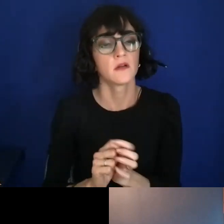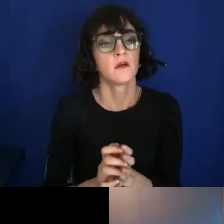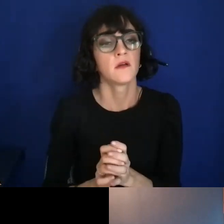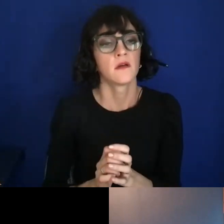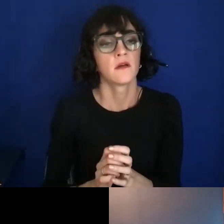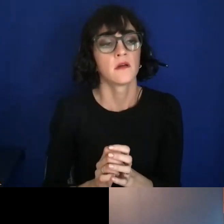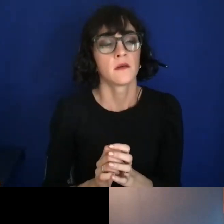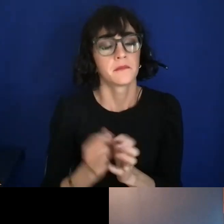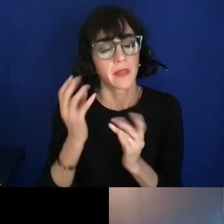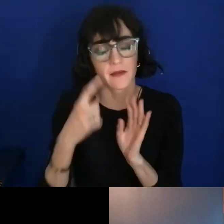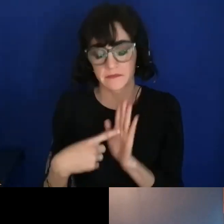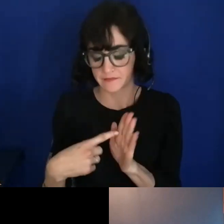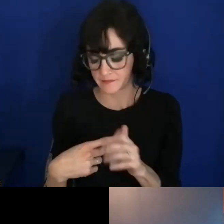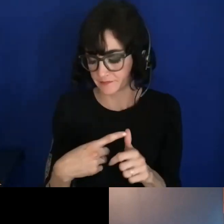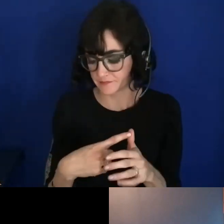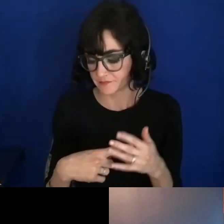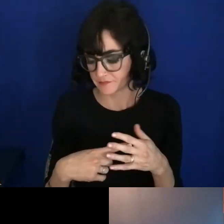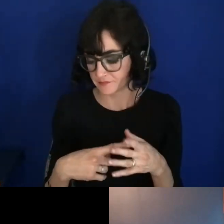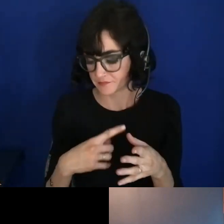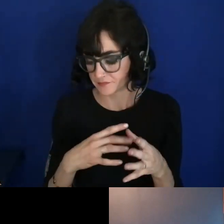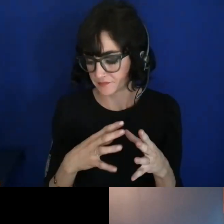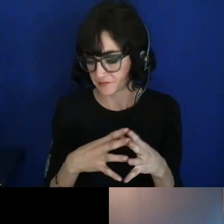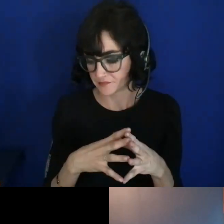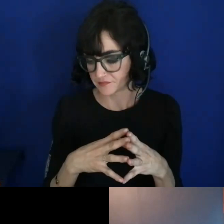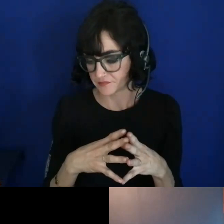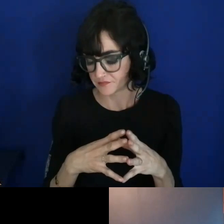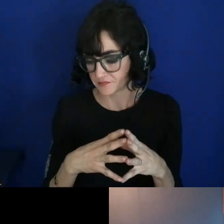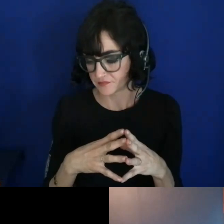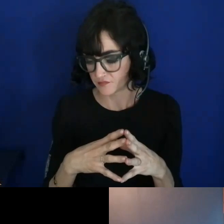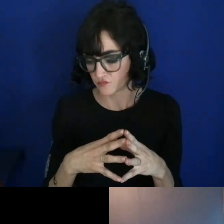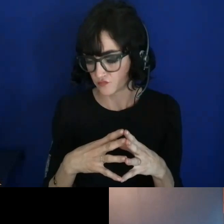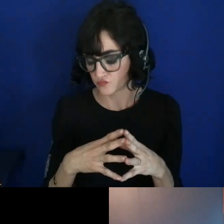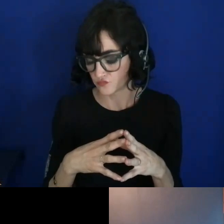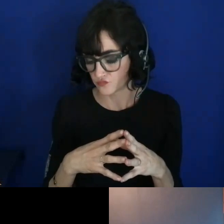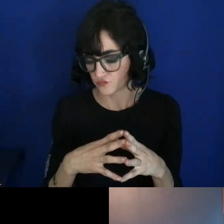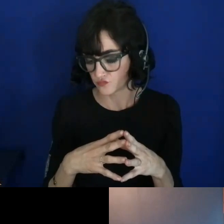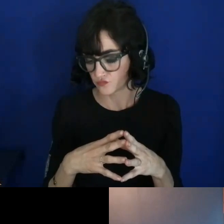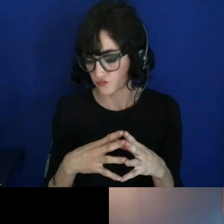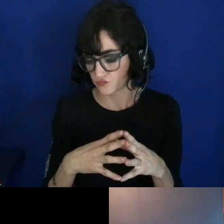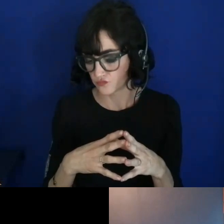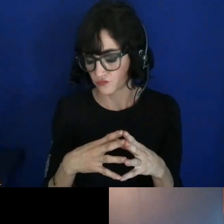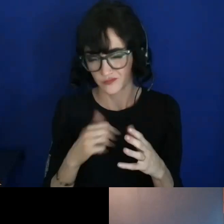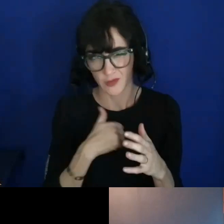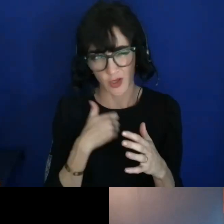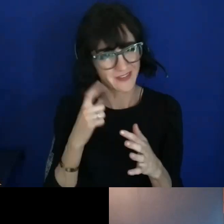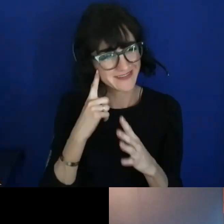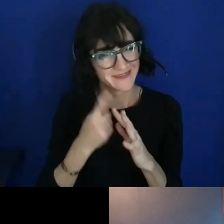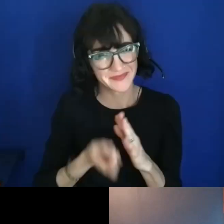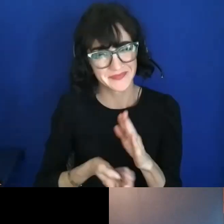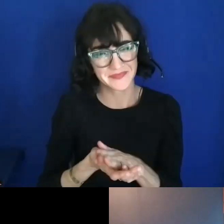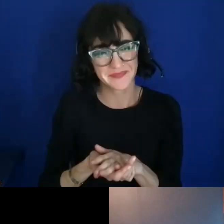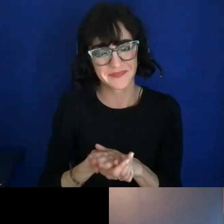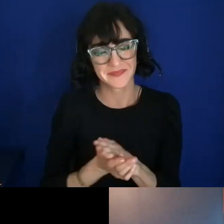let's see um I know that the health